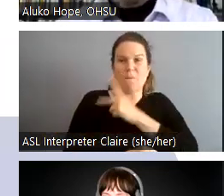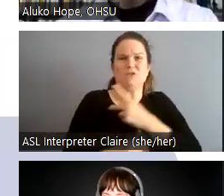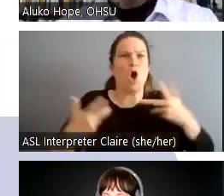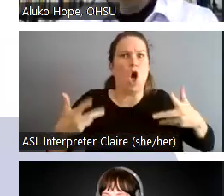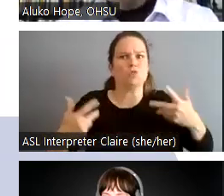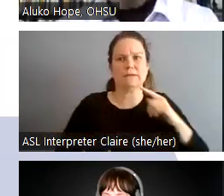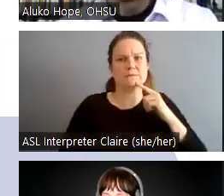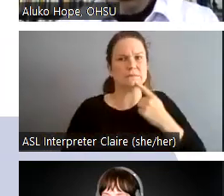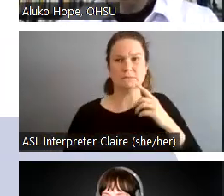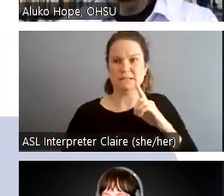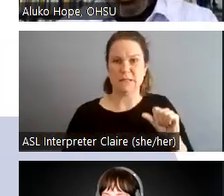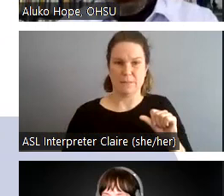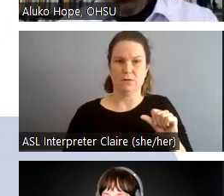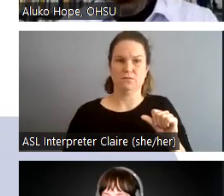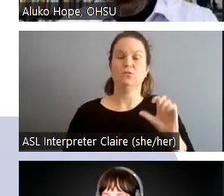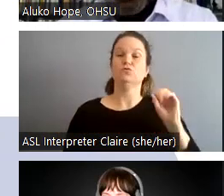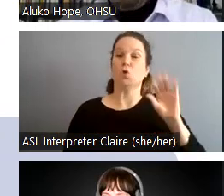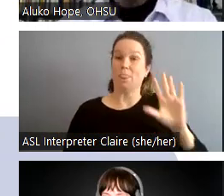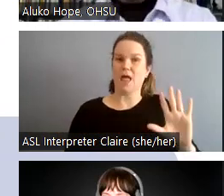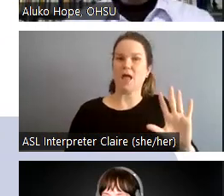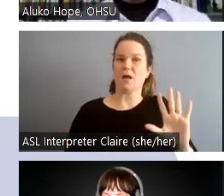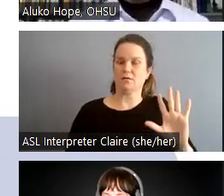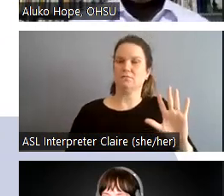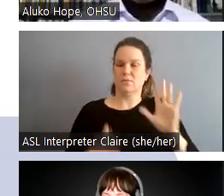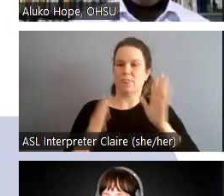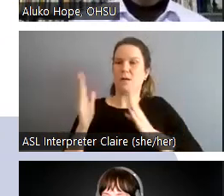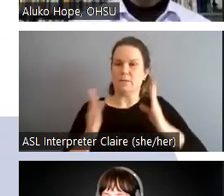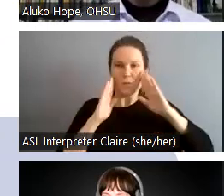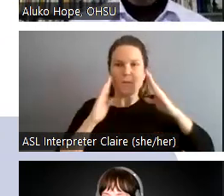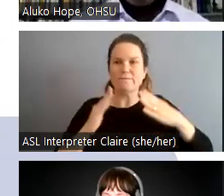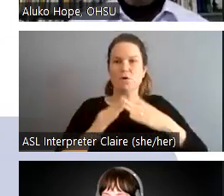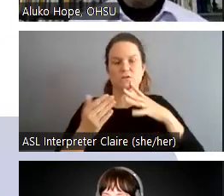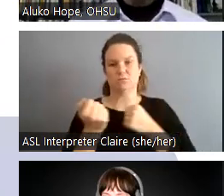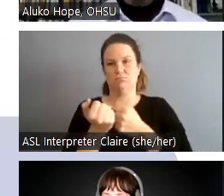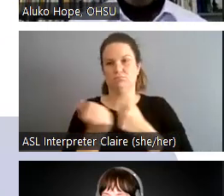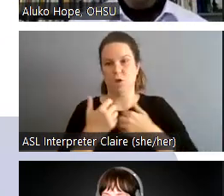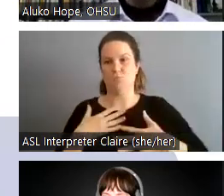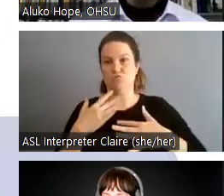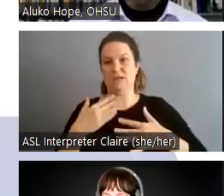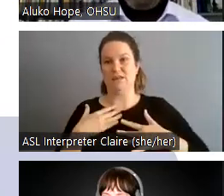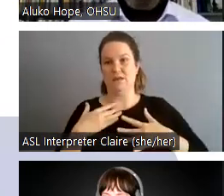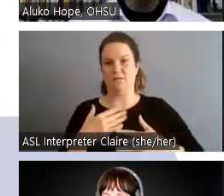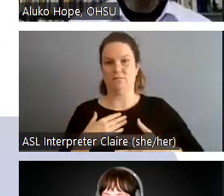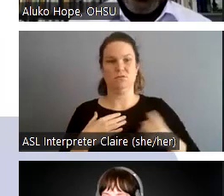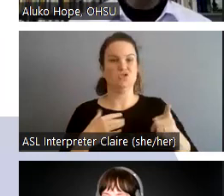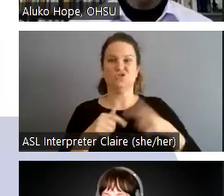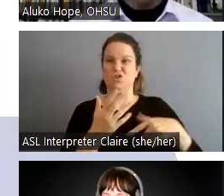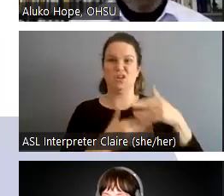activity plan is really about breathing exercises, because she was really disabled enough that she really wasn't able to do